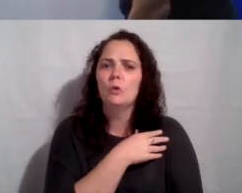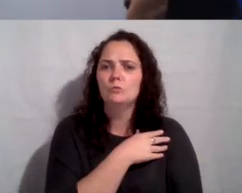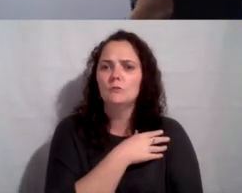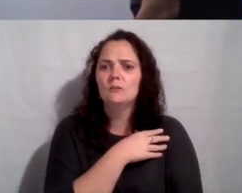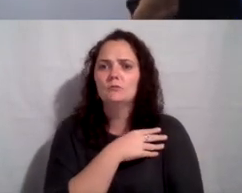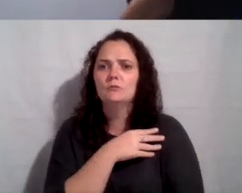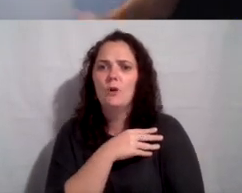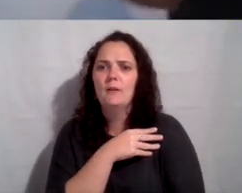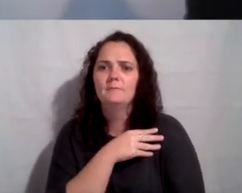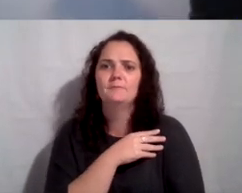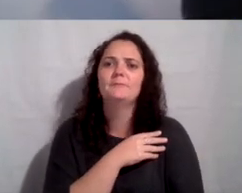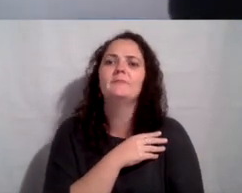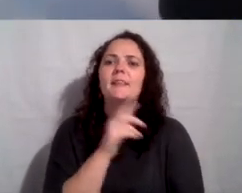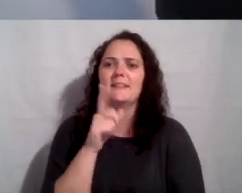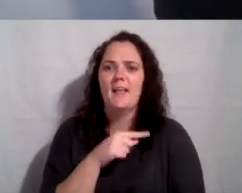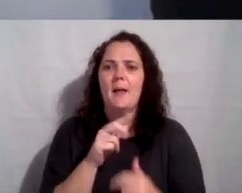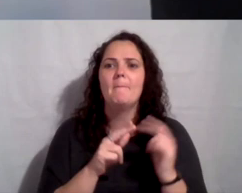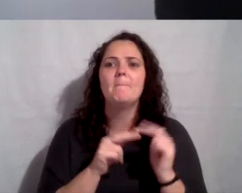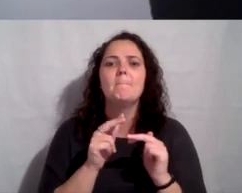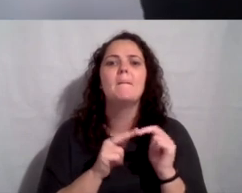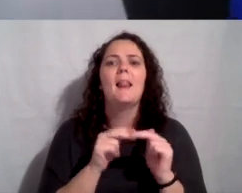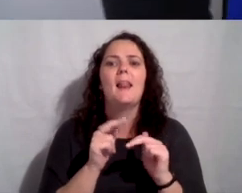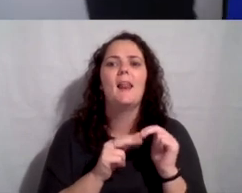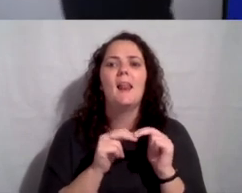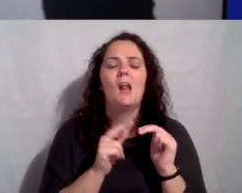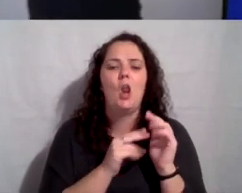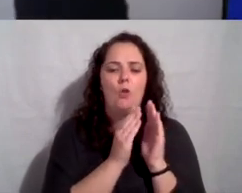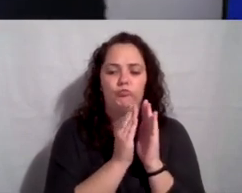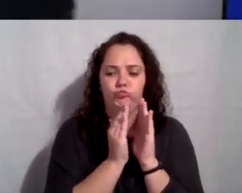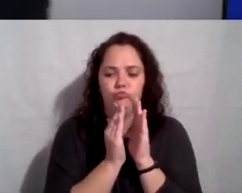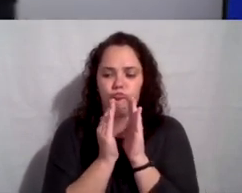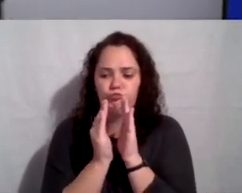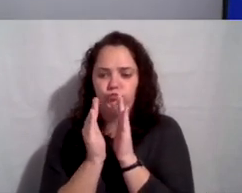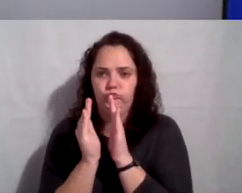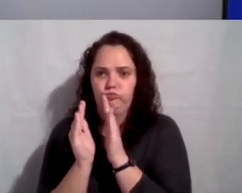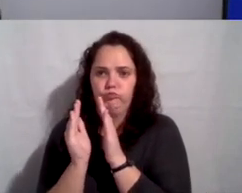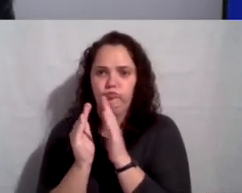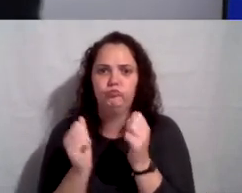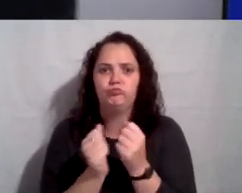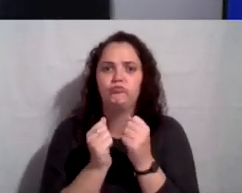pulling across. And I'm going to start to build up density just as I start massing these multiple figures across